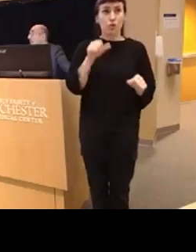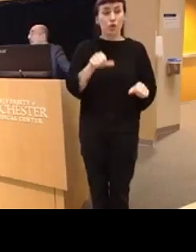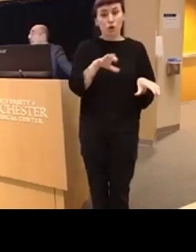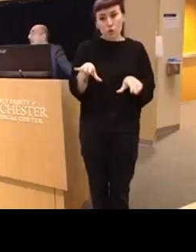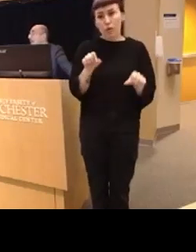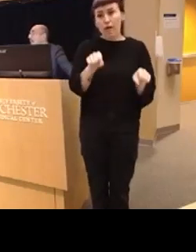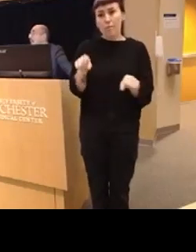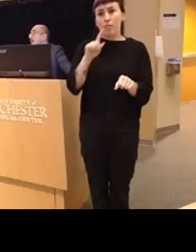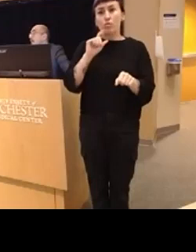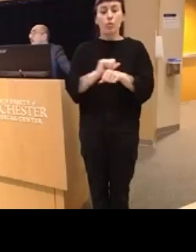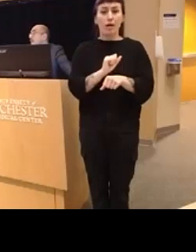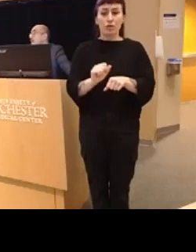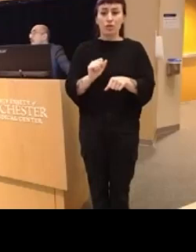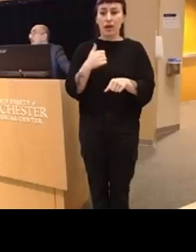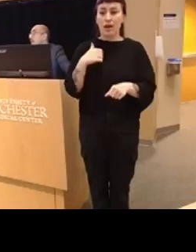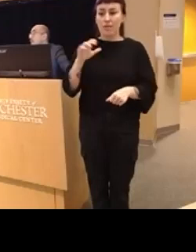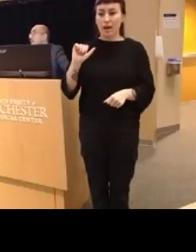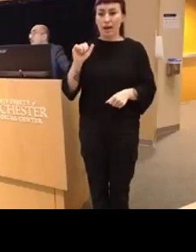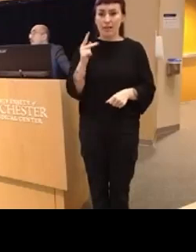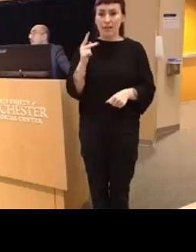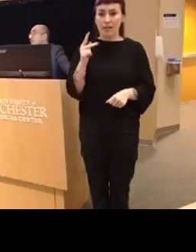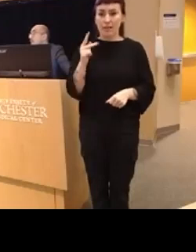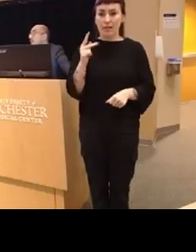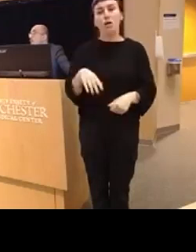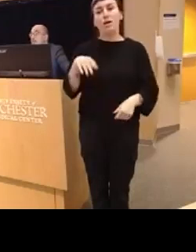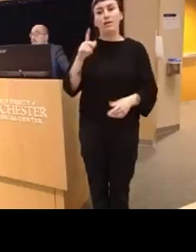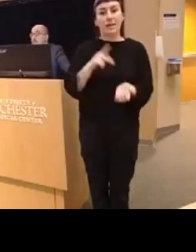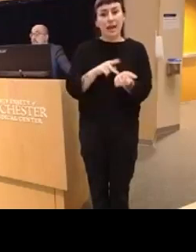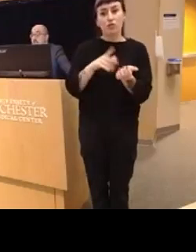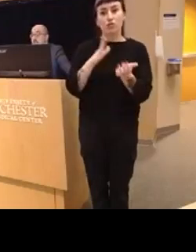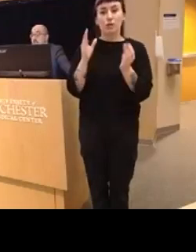we've been able to actually get anesthesia and Psychiatry to really be more on the same page